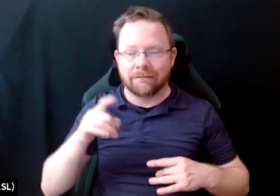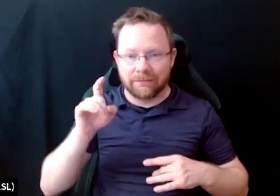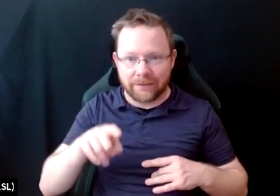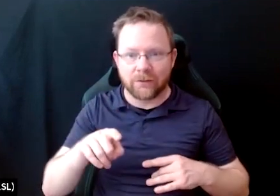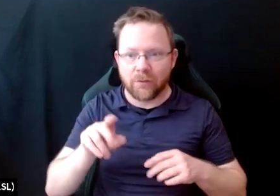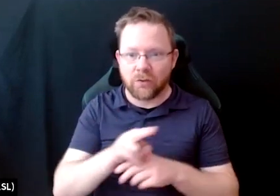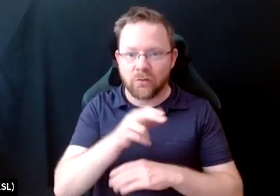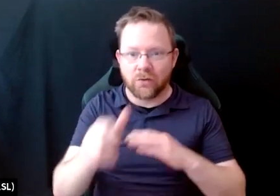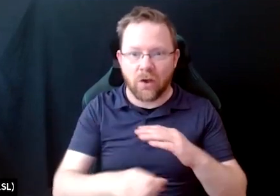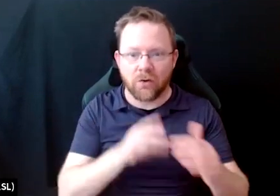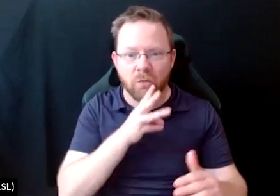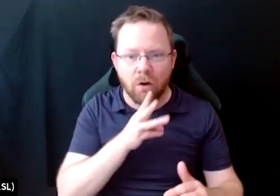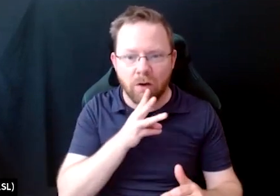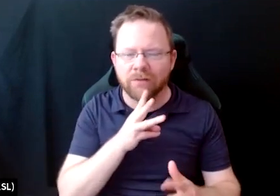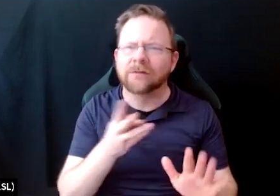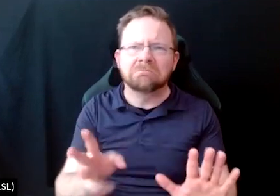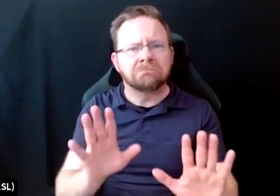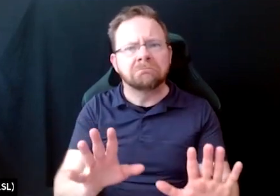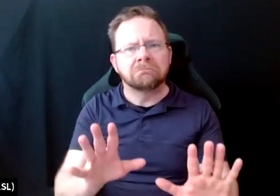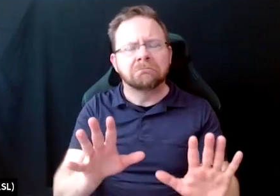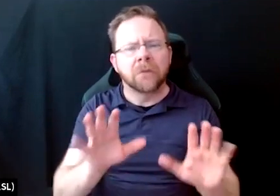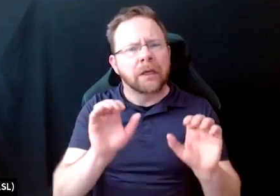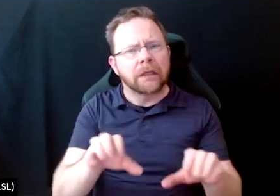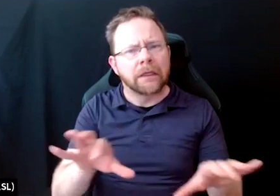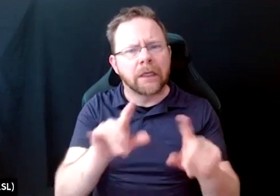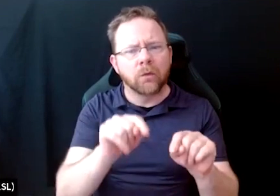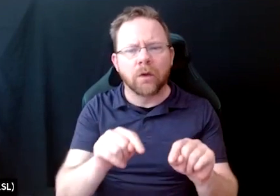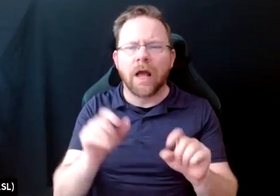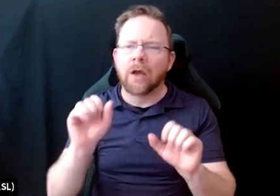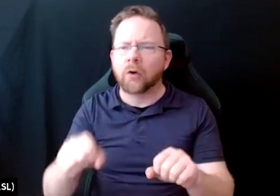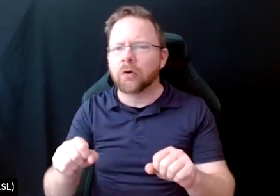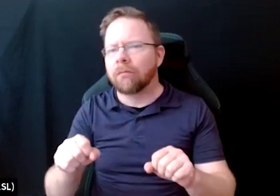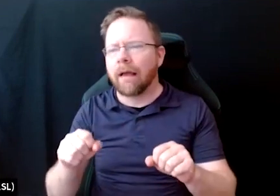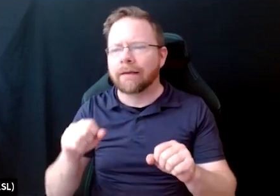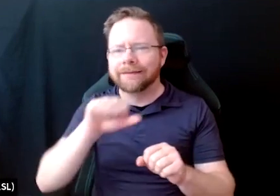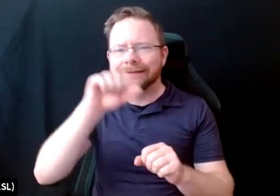This is not extremely challenging because I could do it with a spacesuit and that will work.